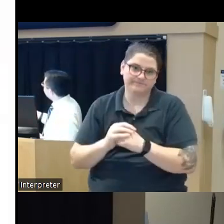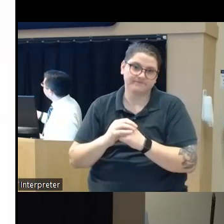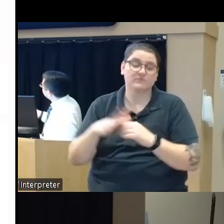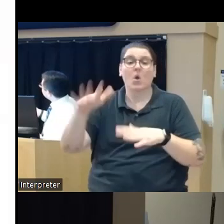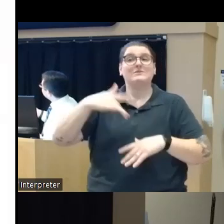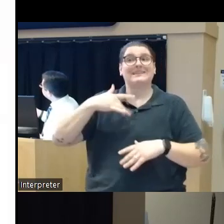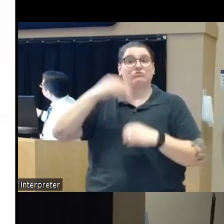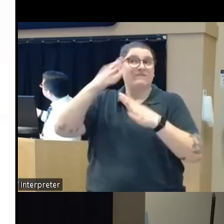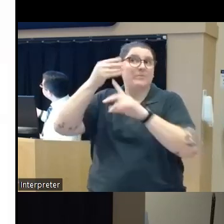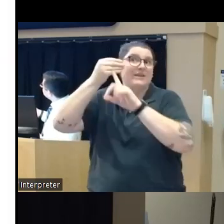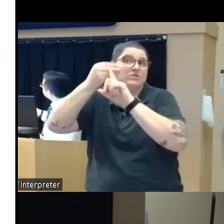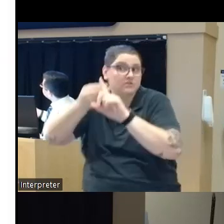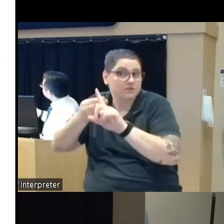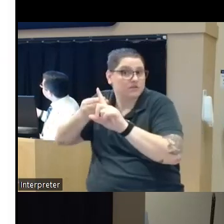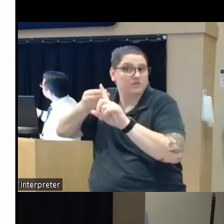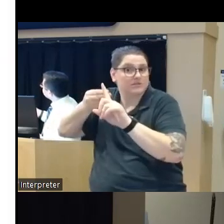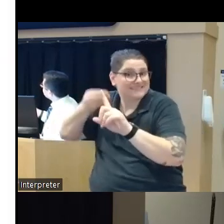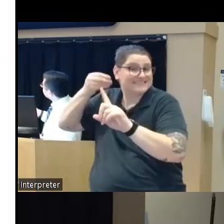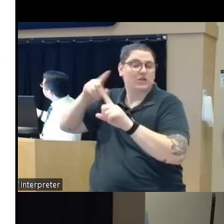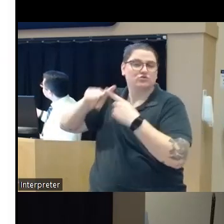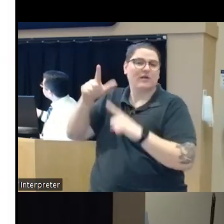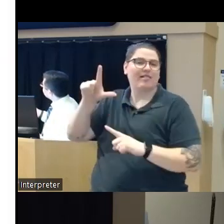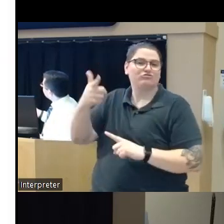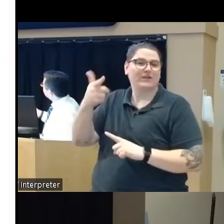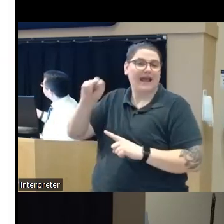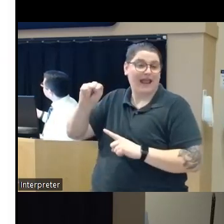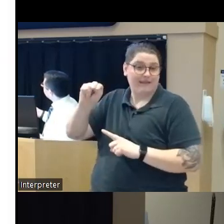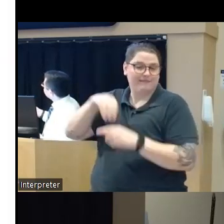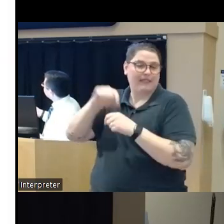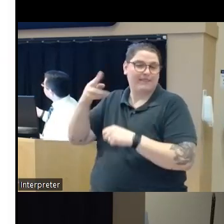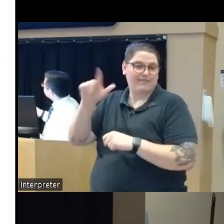the eye that information is relayed to the lateral genic nucleus of the thalamus where most of the